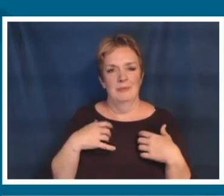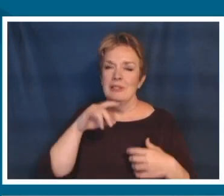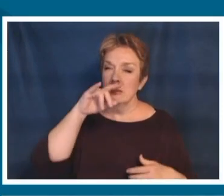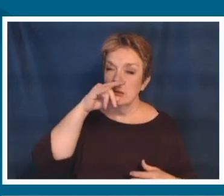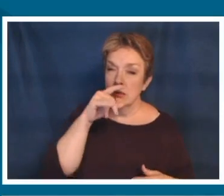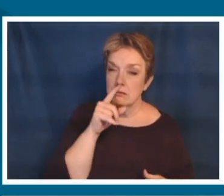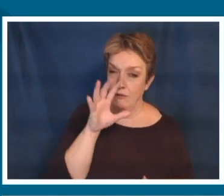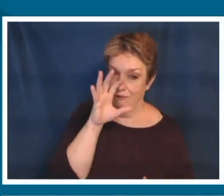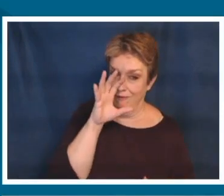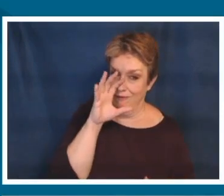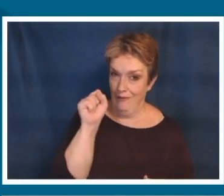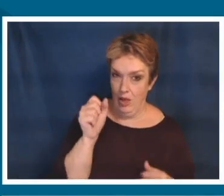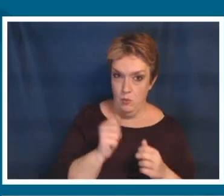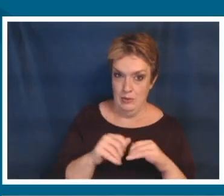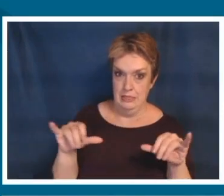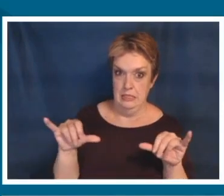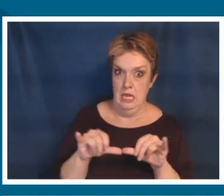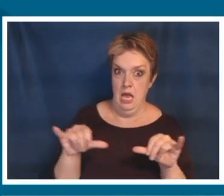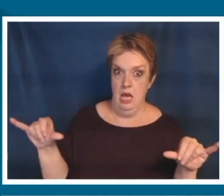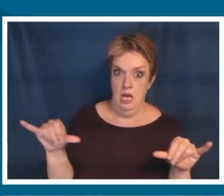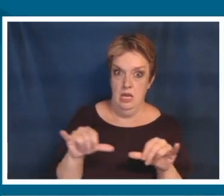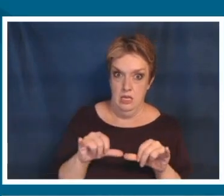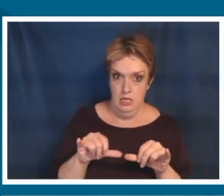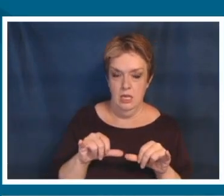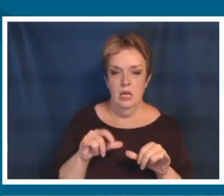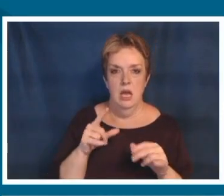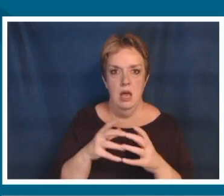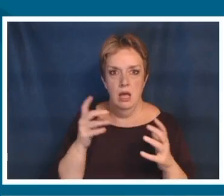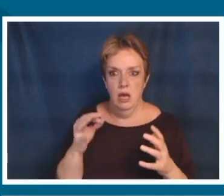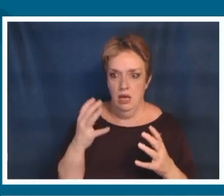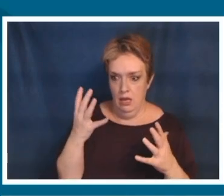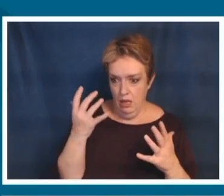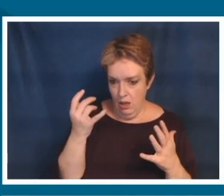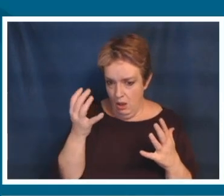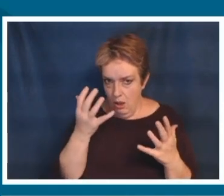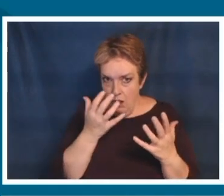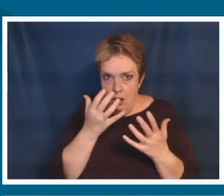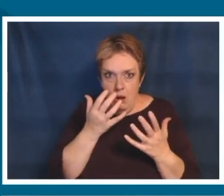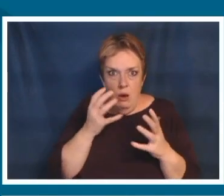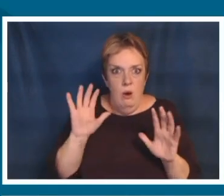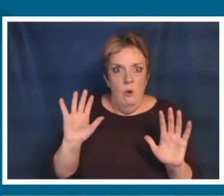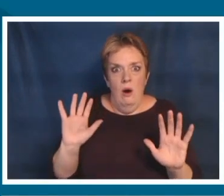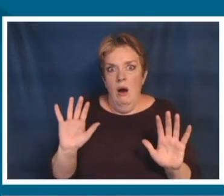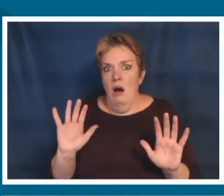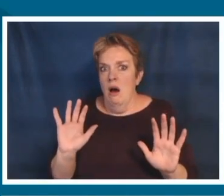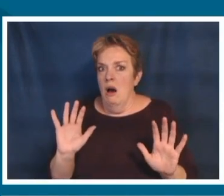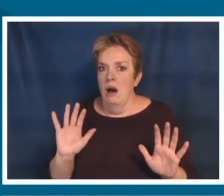with size and and that creates a lot of wonder and awe and so we drew this line